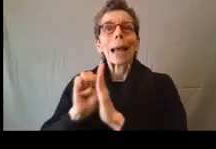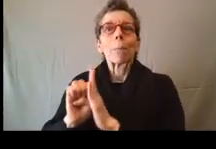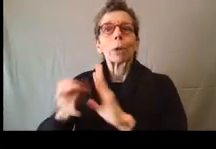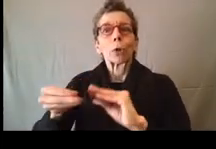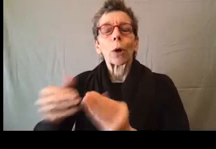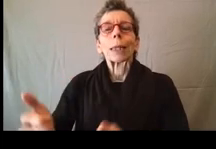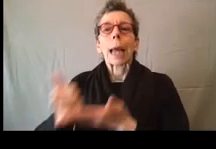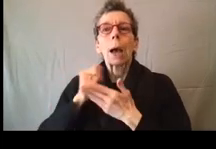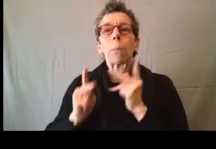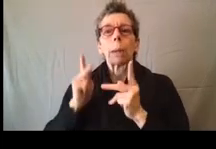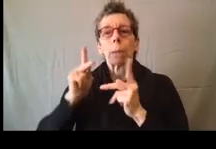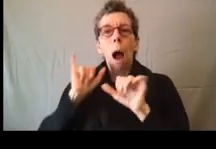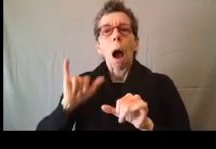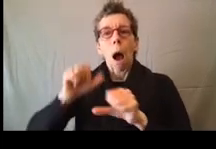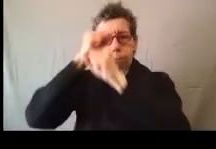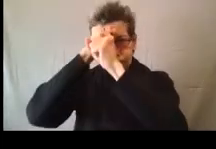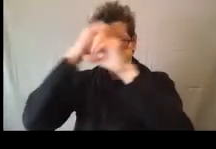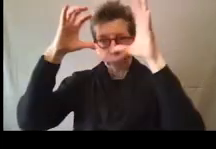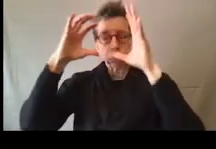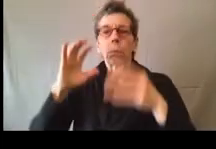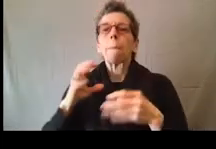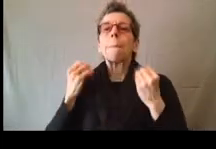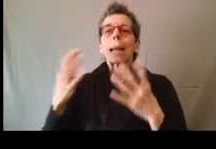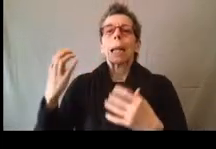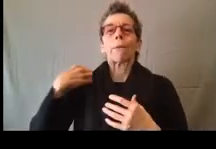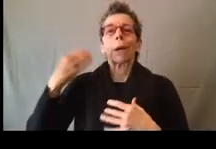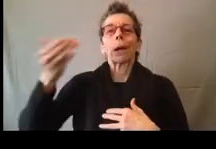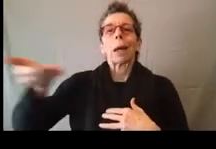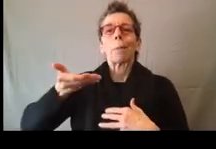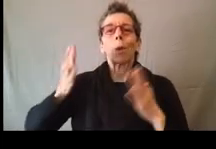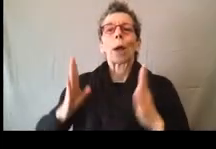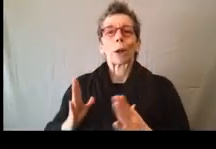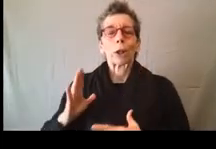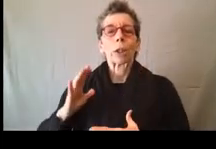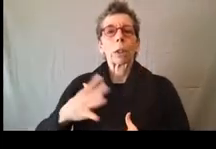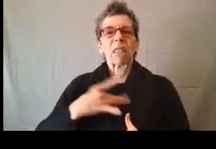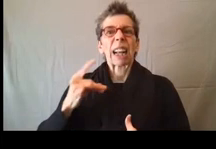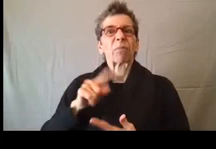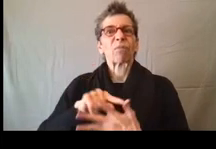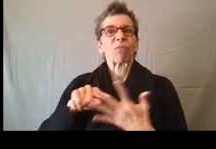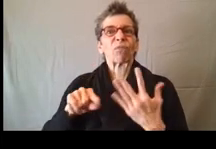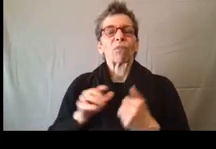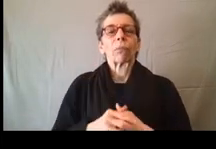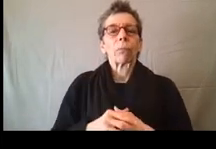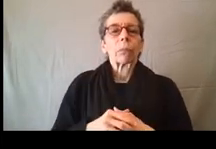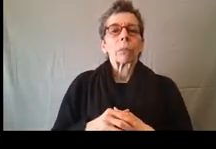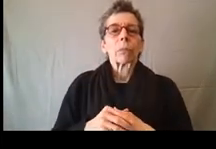times by small business employers during our study. So, this section does not end with